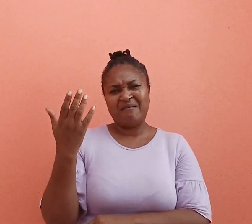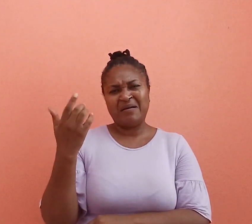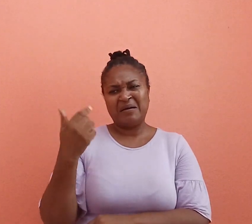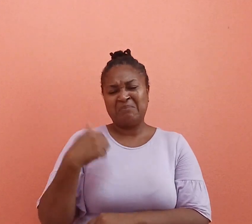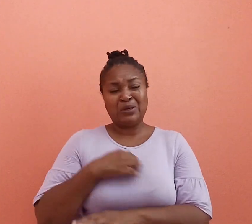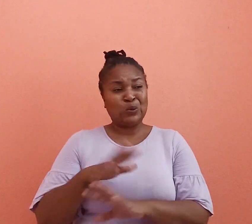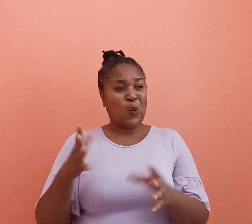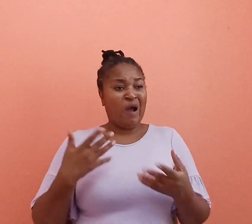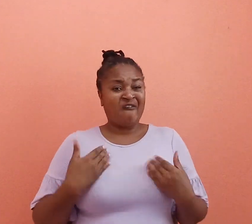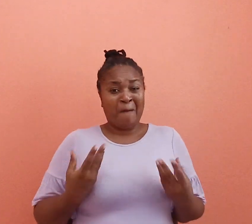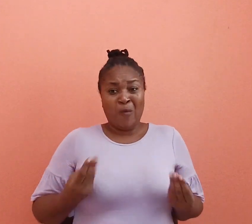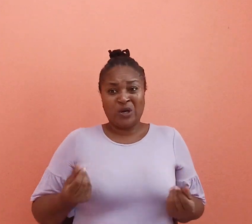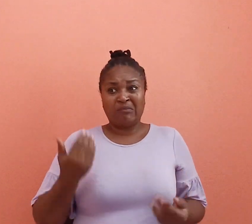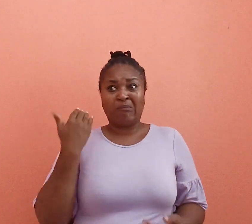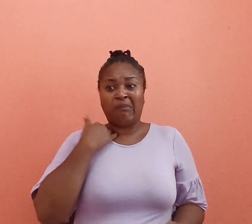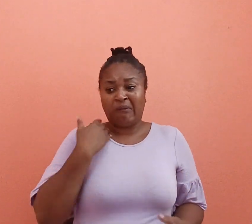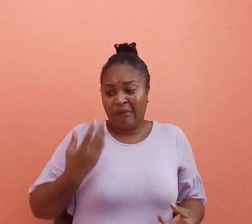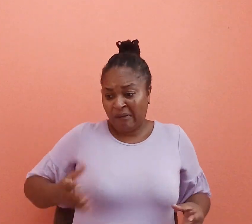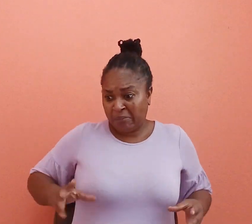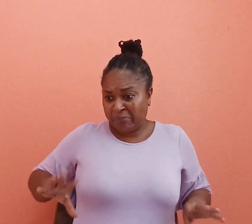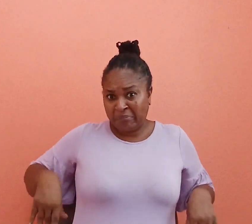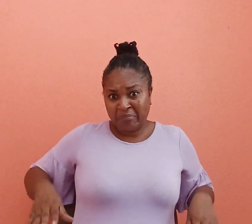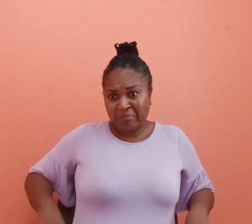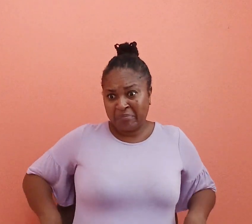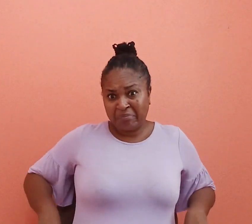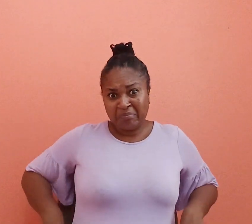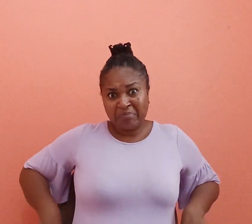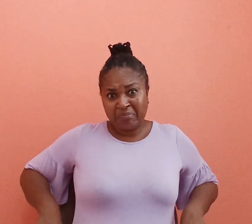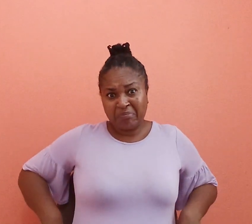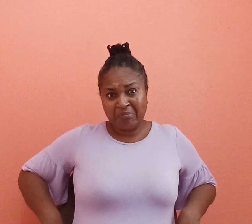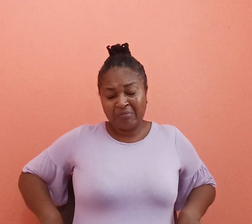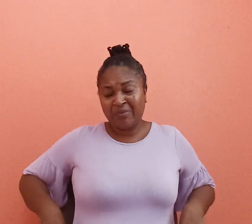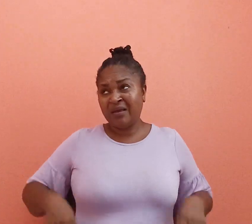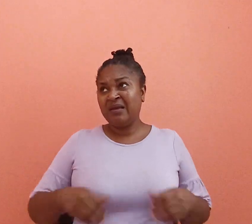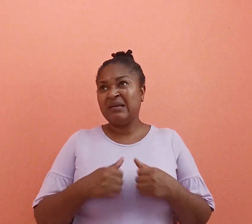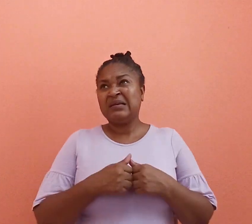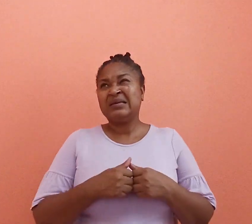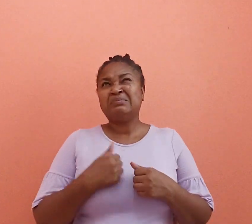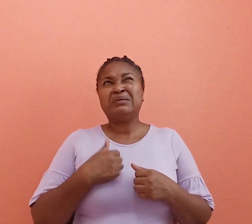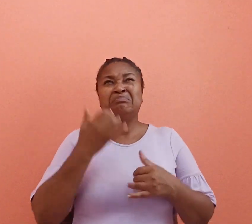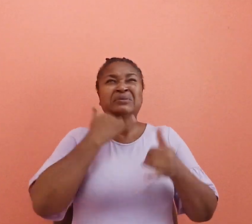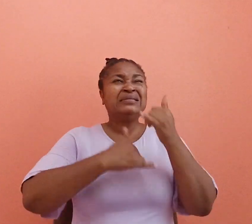much money. I've made too many mistakes.